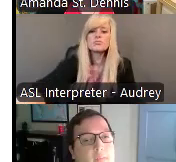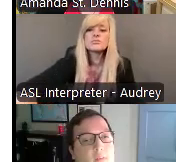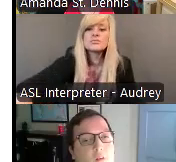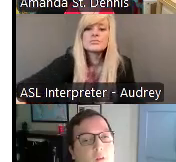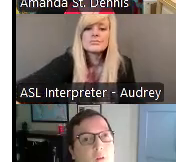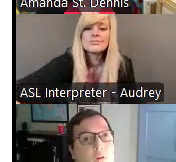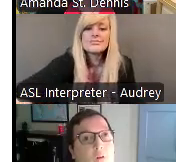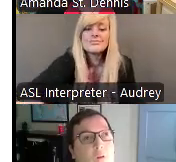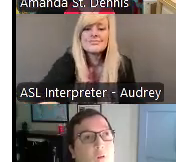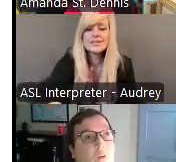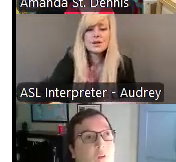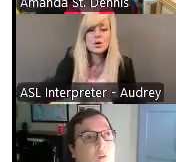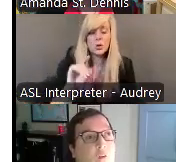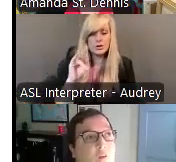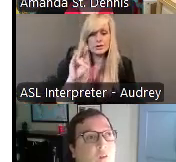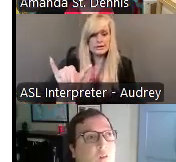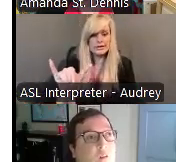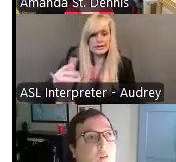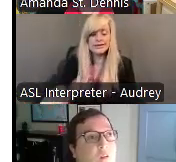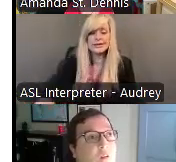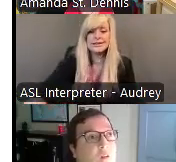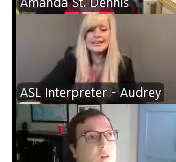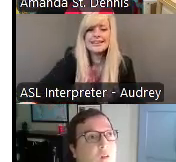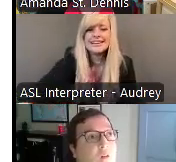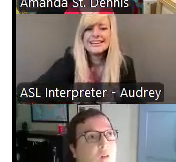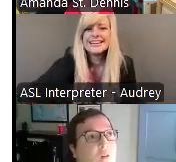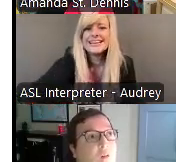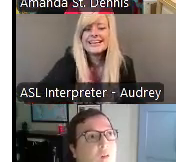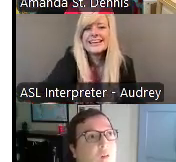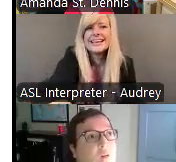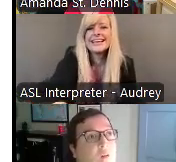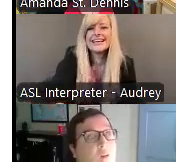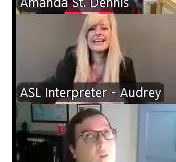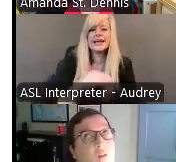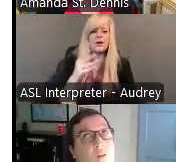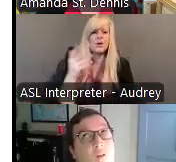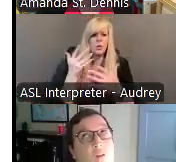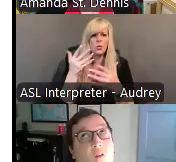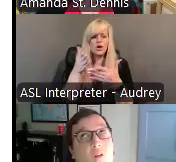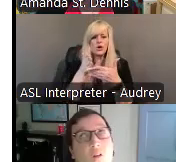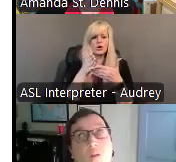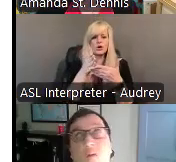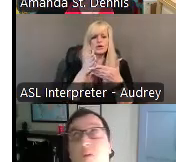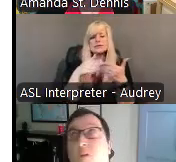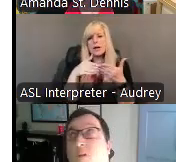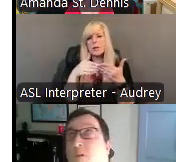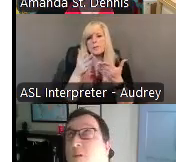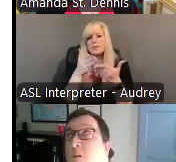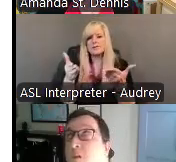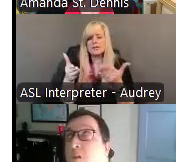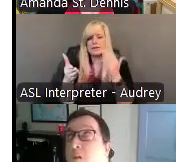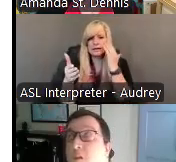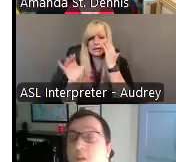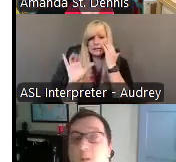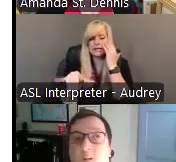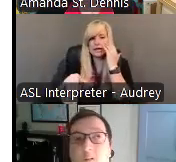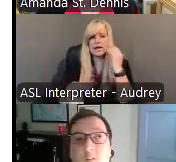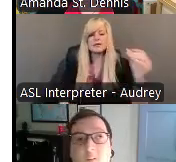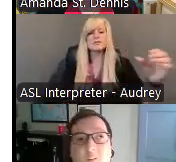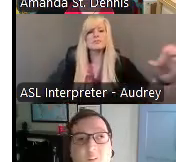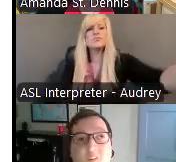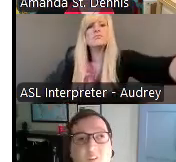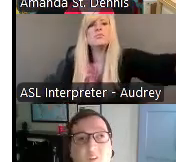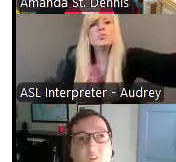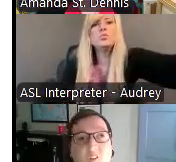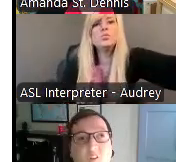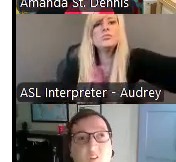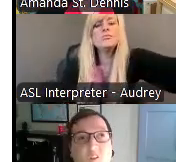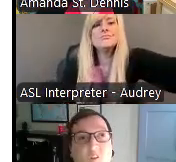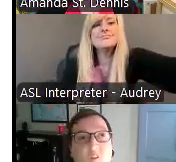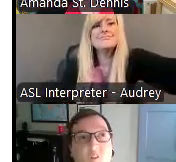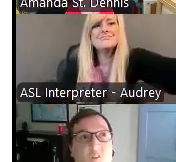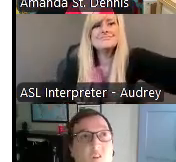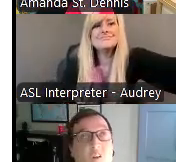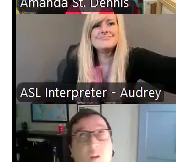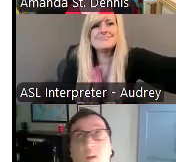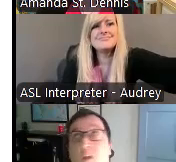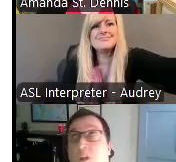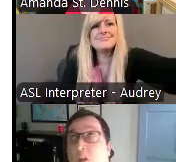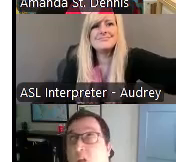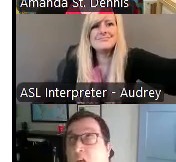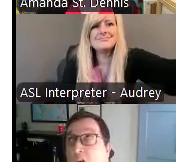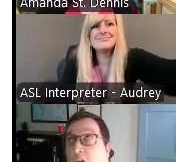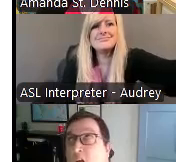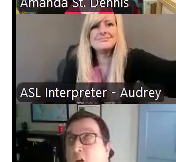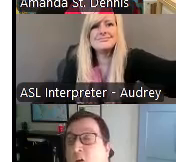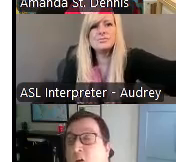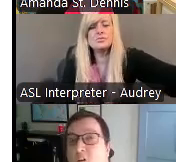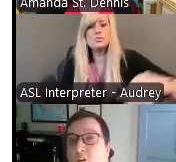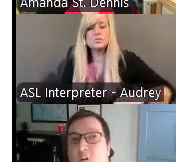what are some of the things that are in the works for us or currently still?